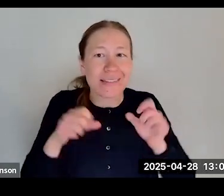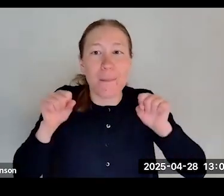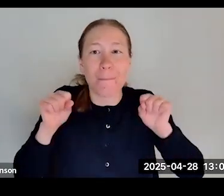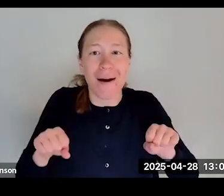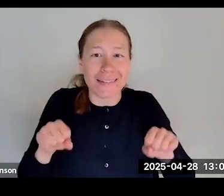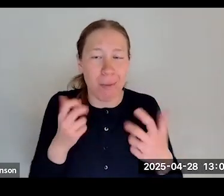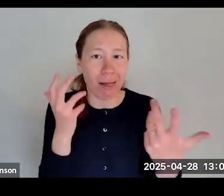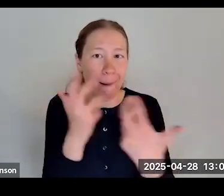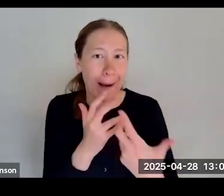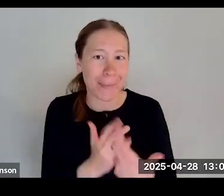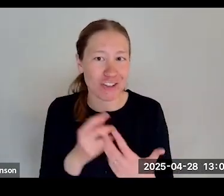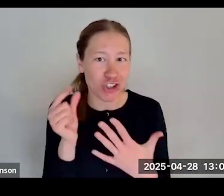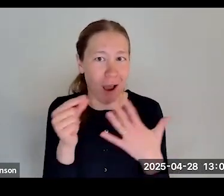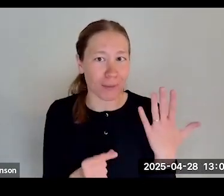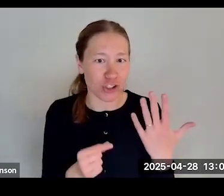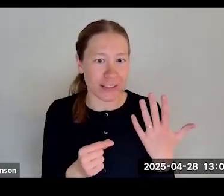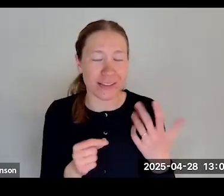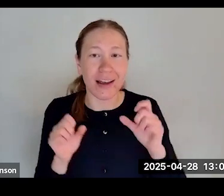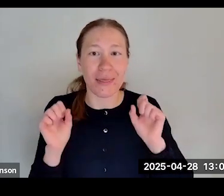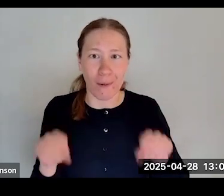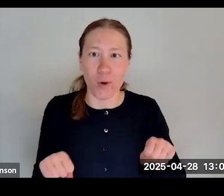that may be reasonable for each of our previous scenarios.